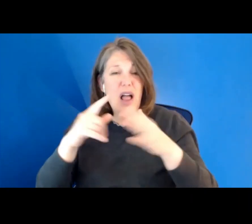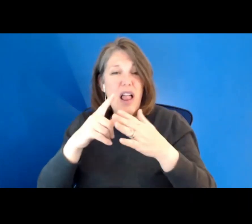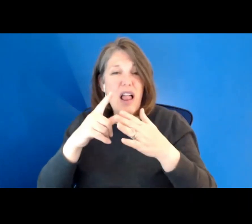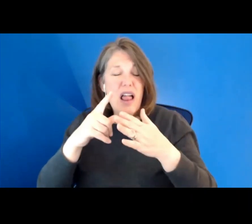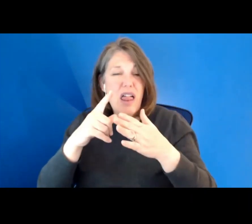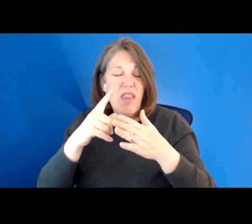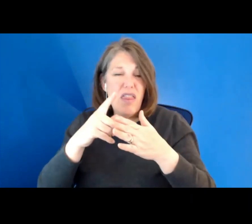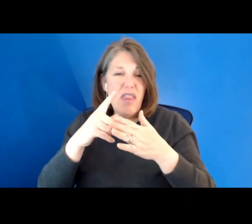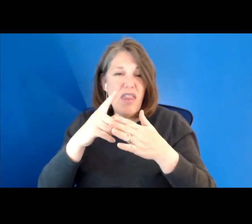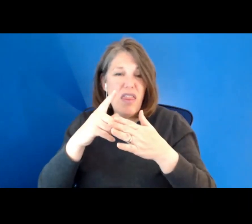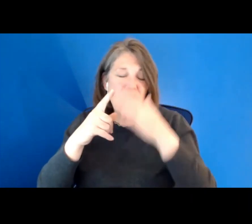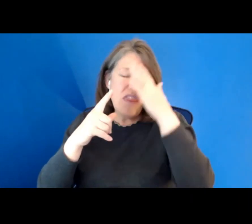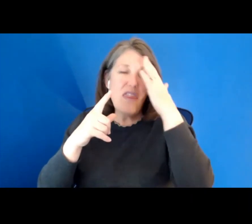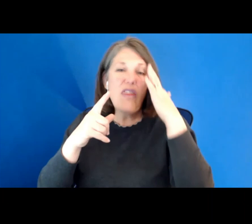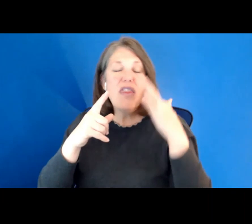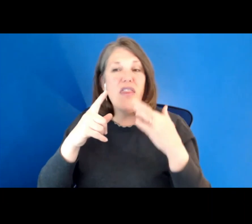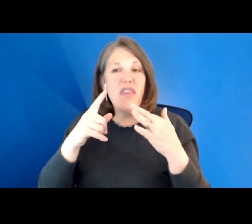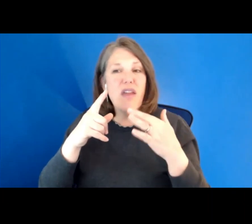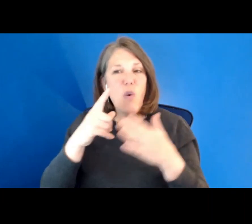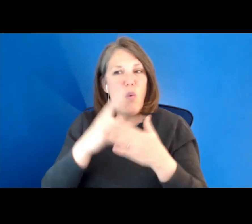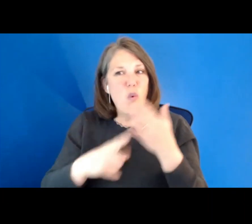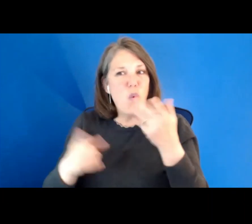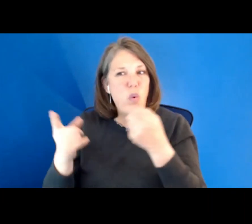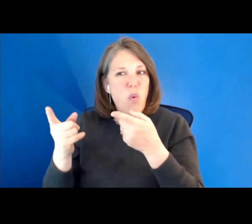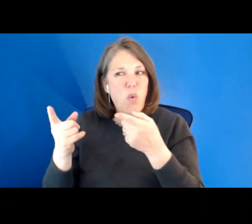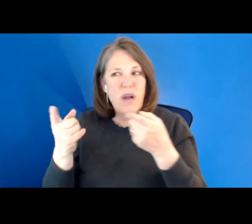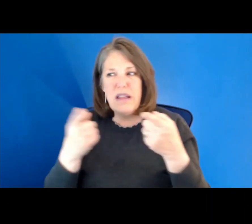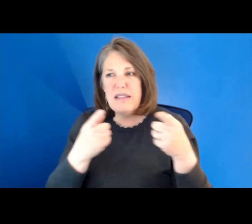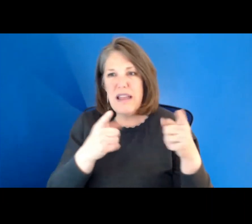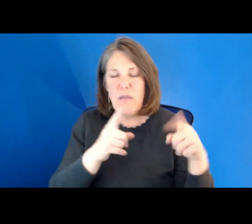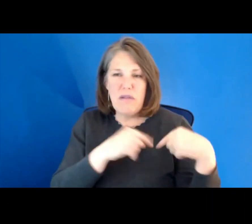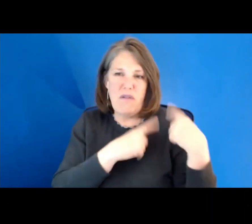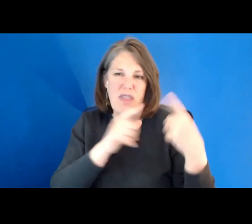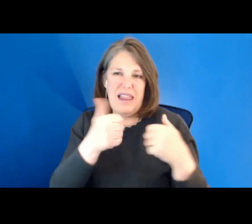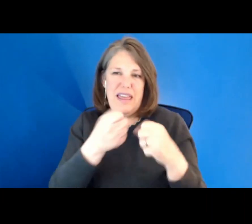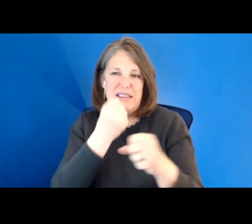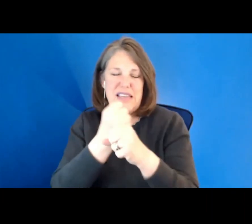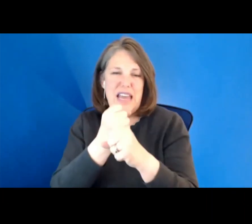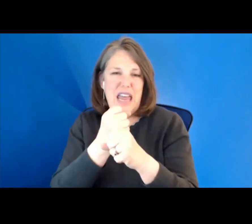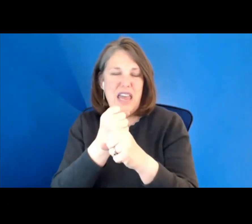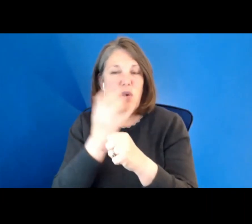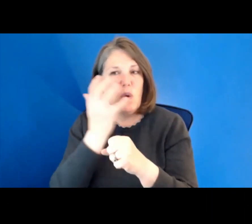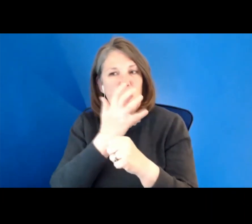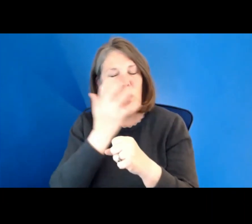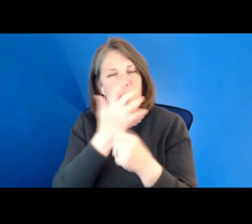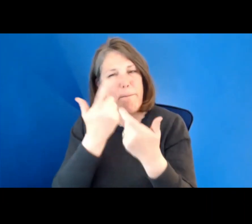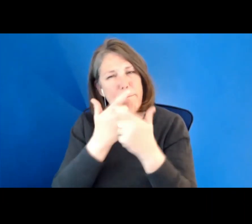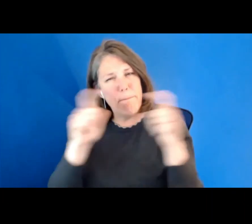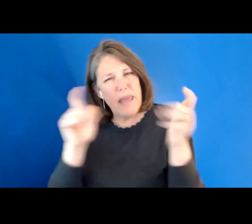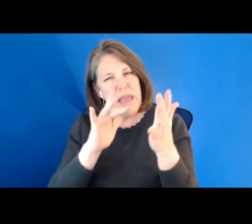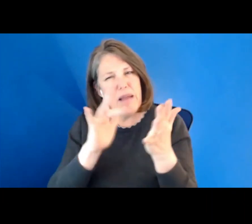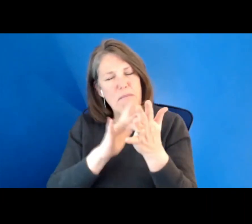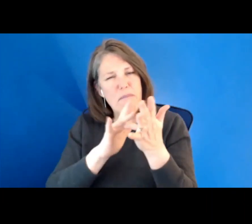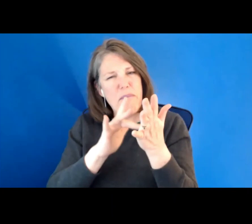made 17:47:42 over the past decade major medical breakthroughs 17:47:49 through people being able to share